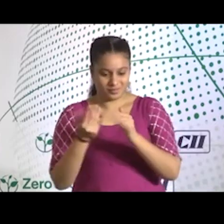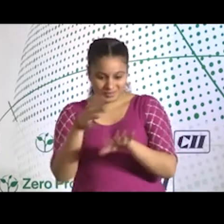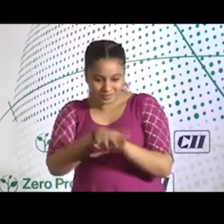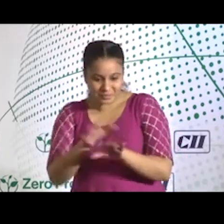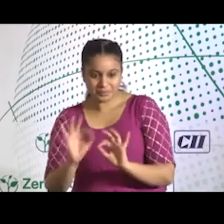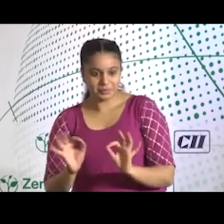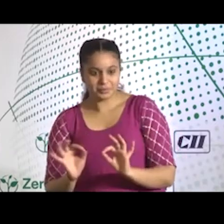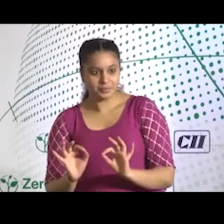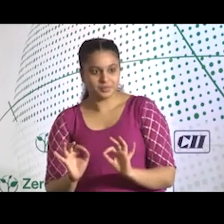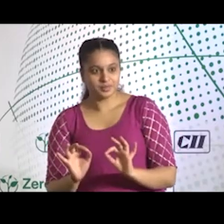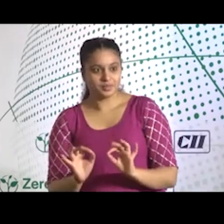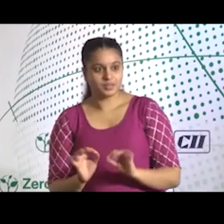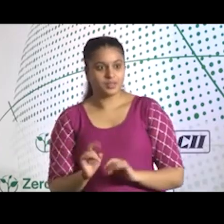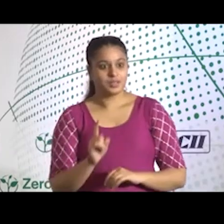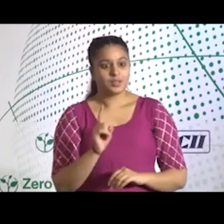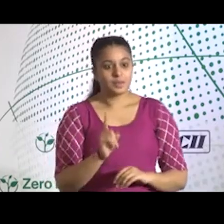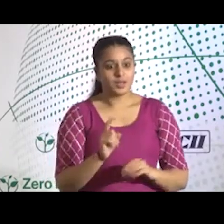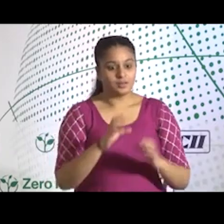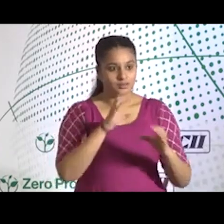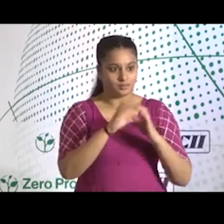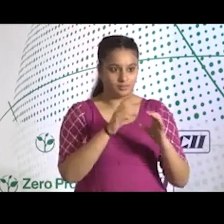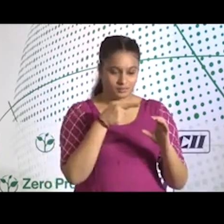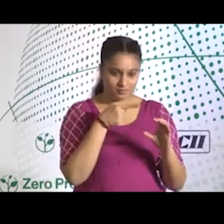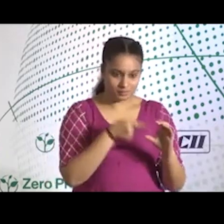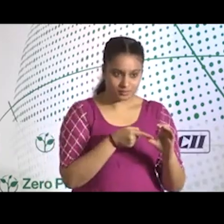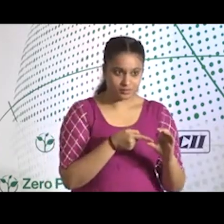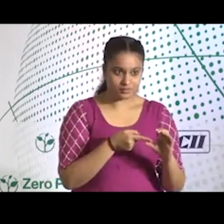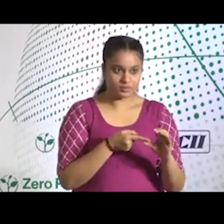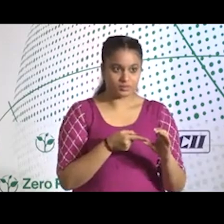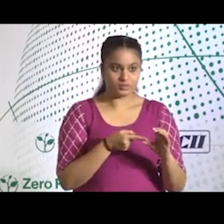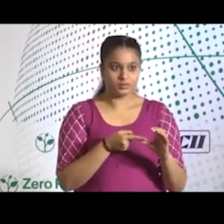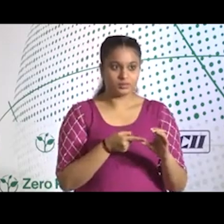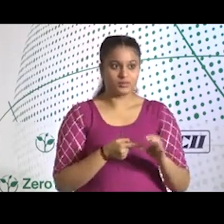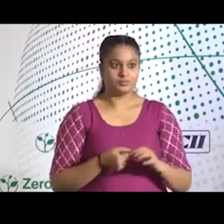Okay, so the conversation has to actually come